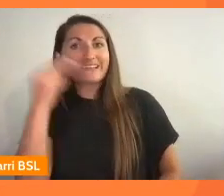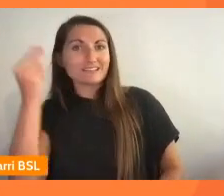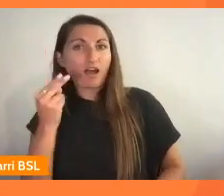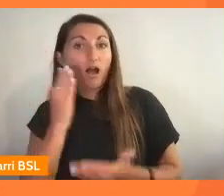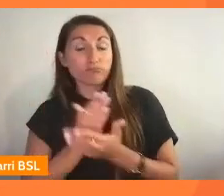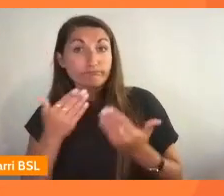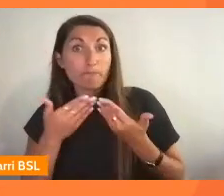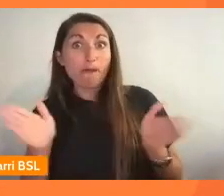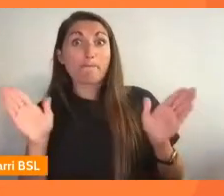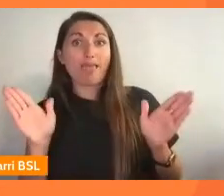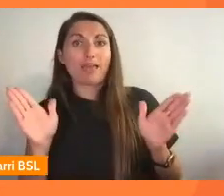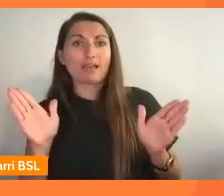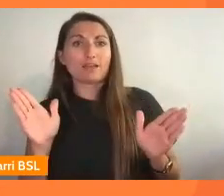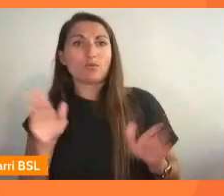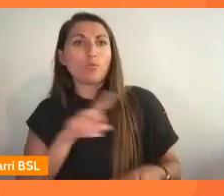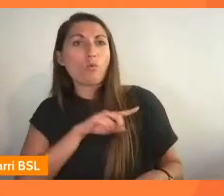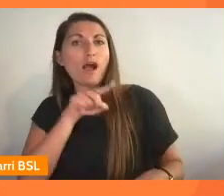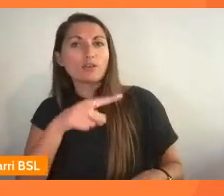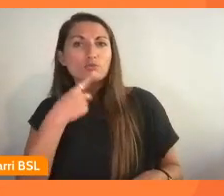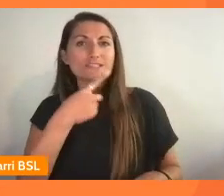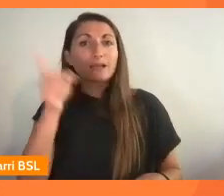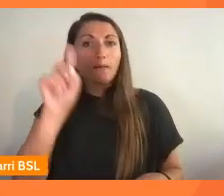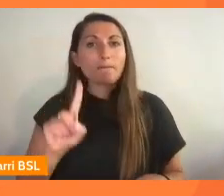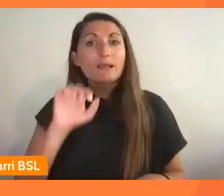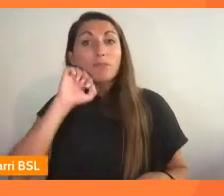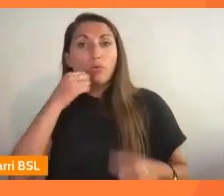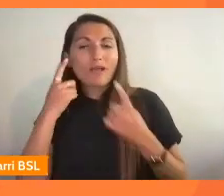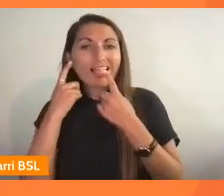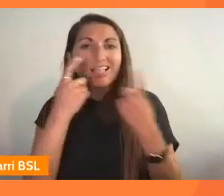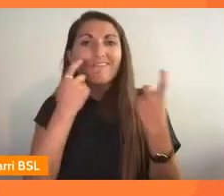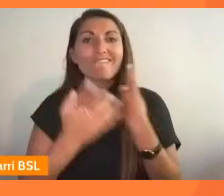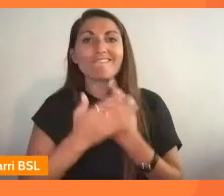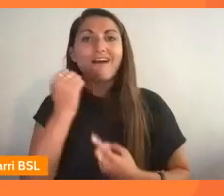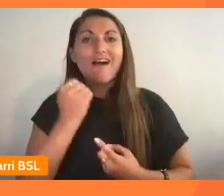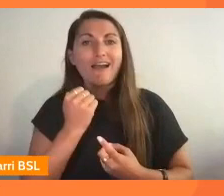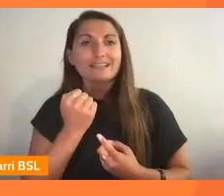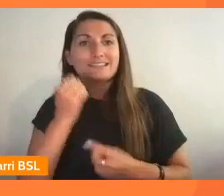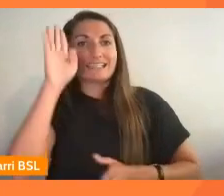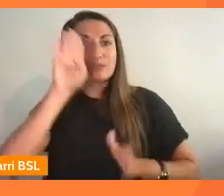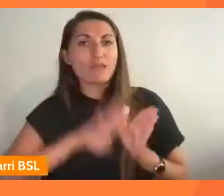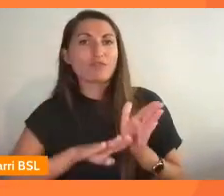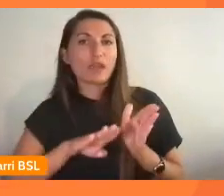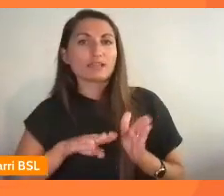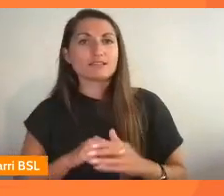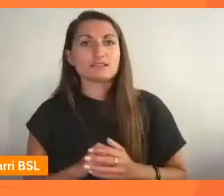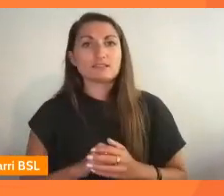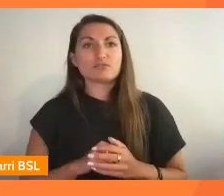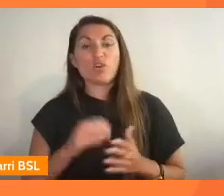You talk about people finding experiences, but this was going to be something that was going to be somebody going to work and suddenly